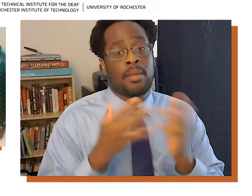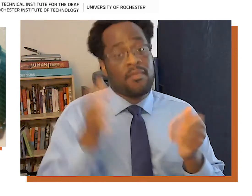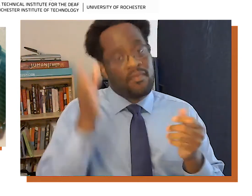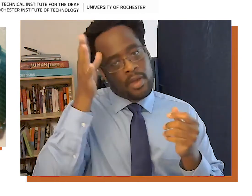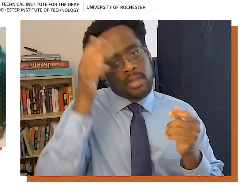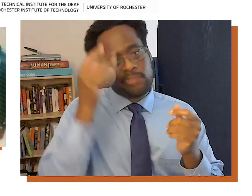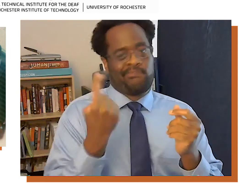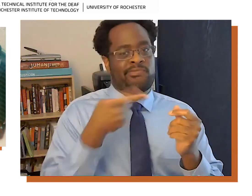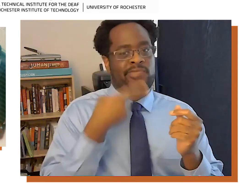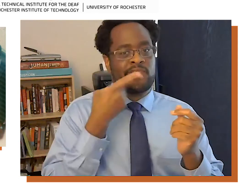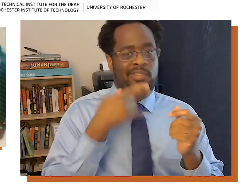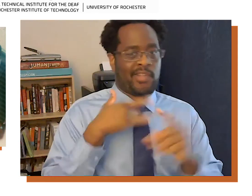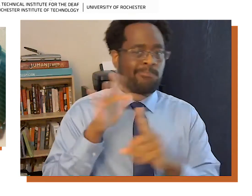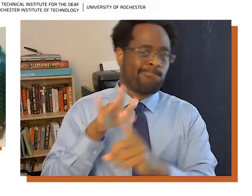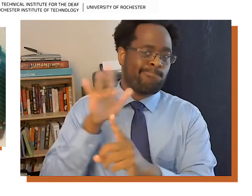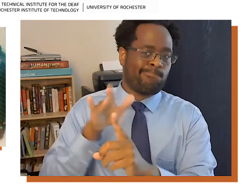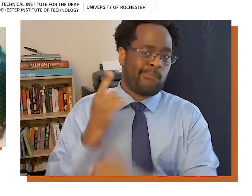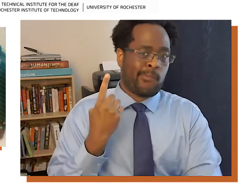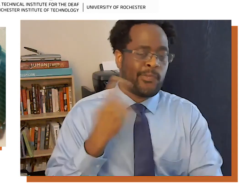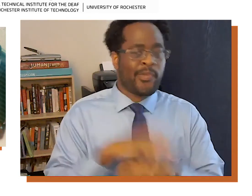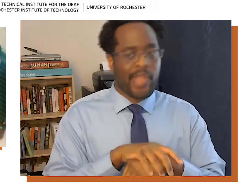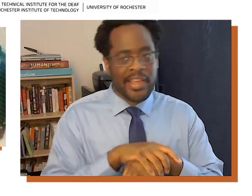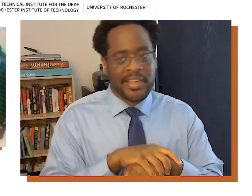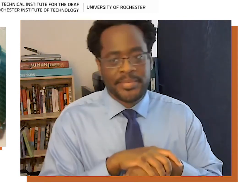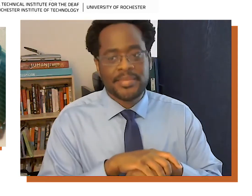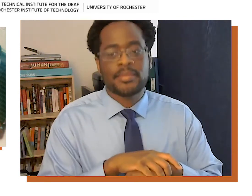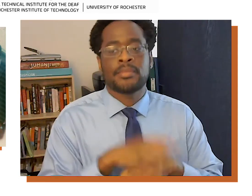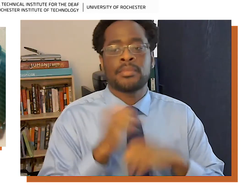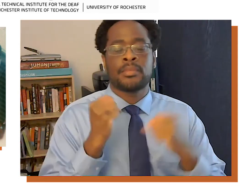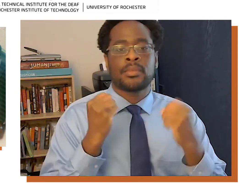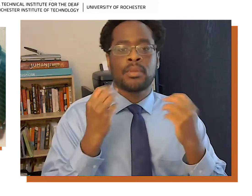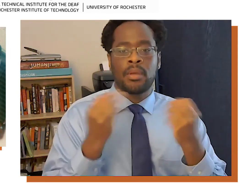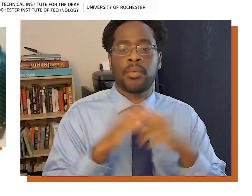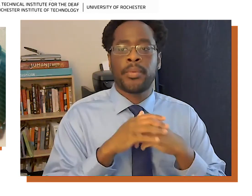My father is the only one in our family that was hearing, poor guy...